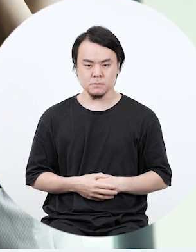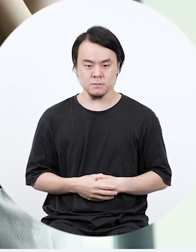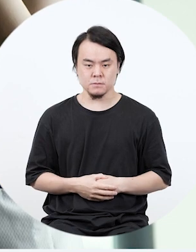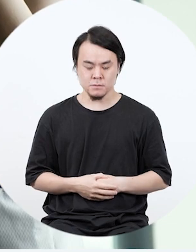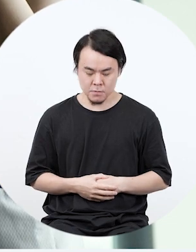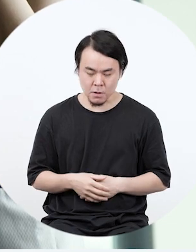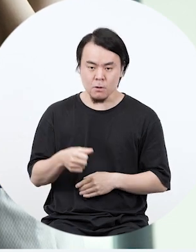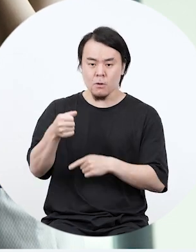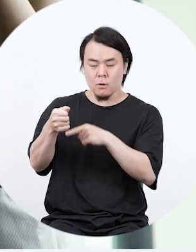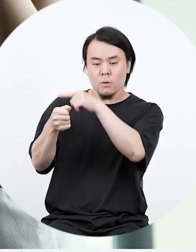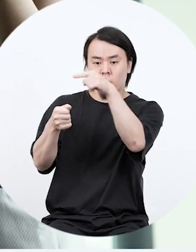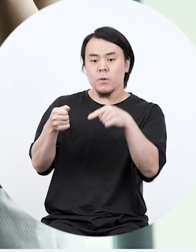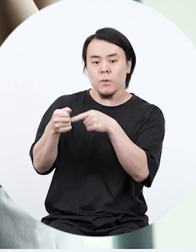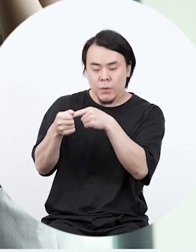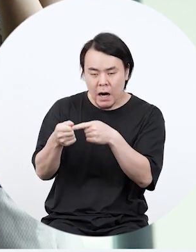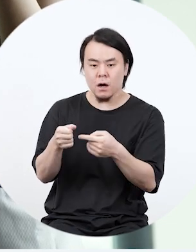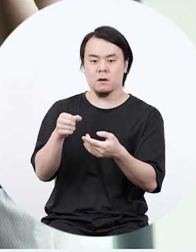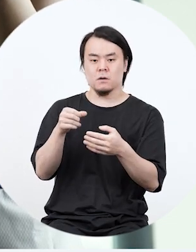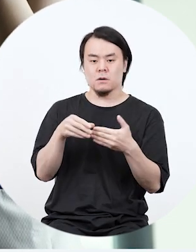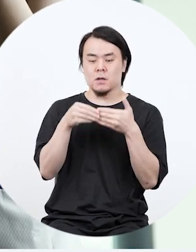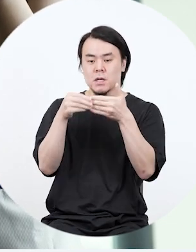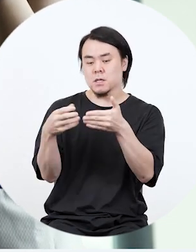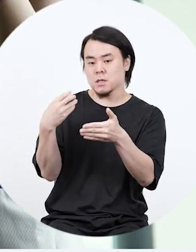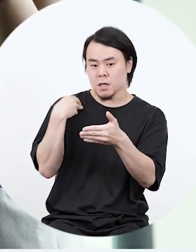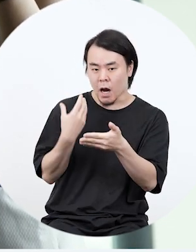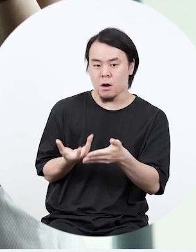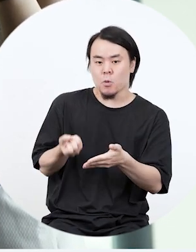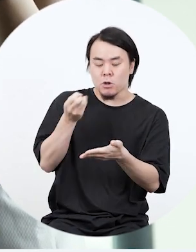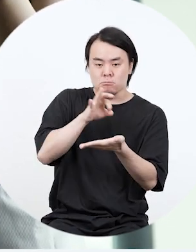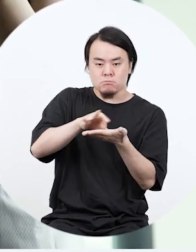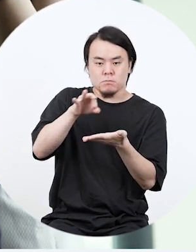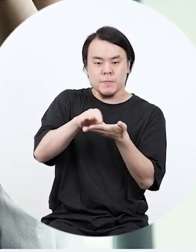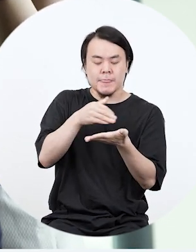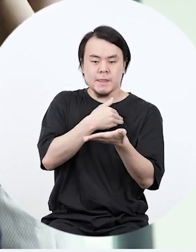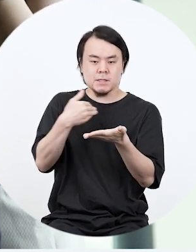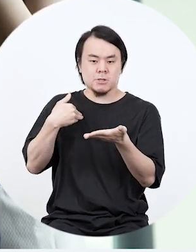This hand-held version can be used by the tour guide.